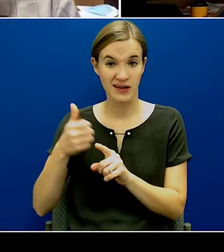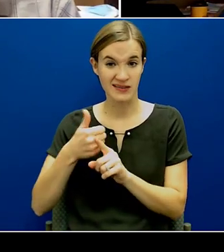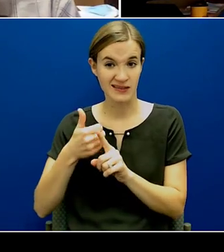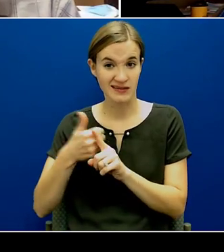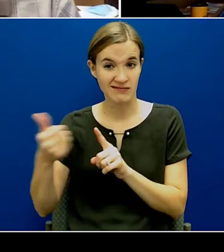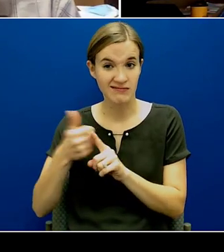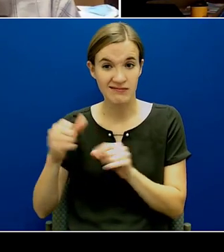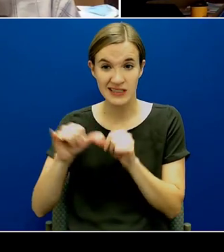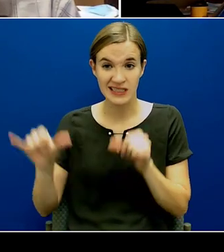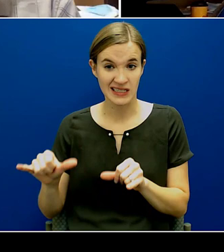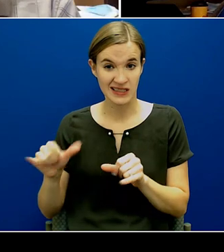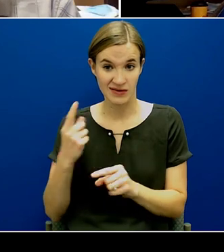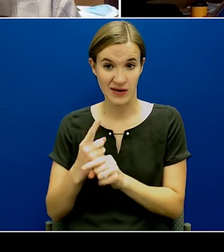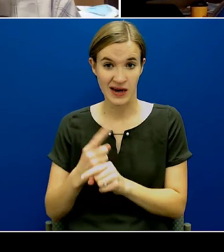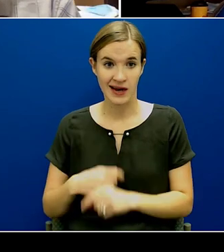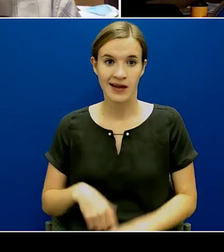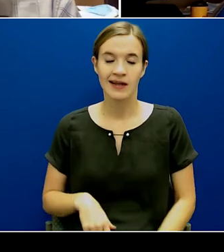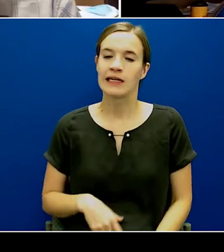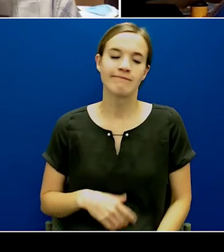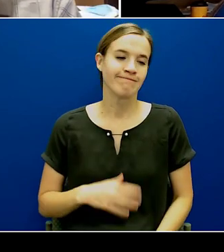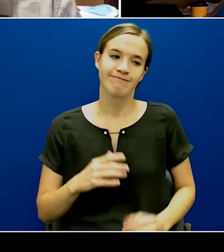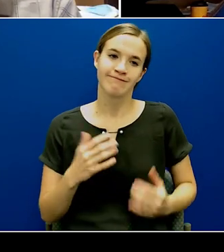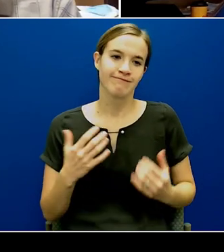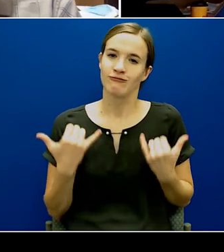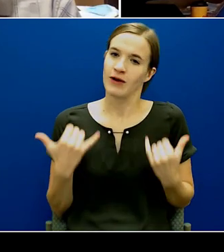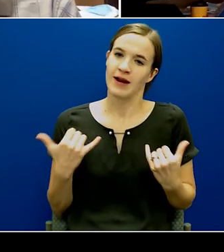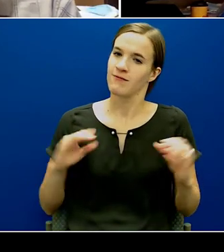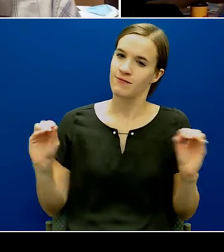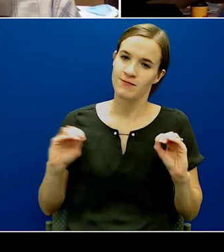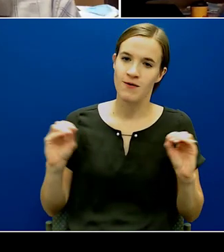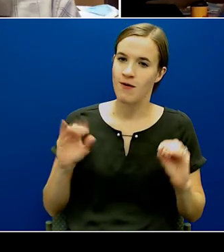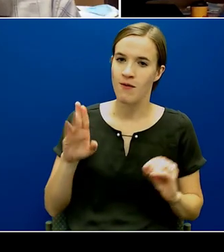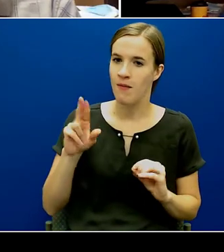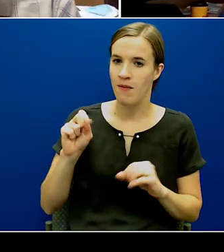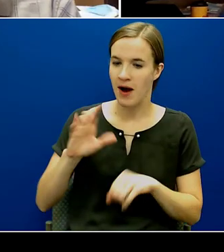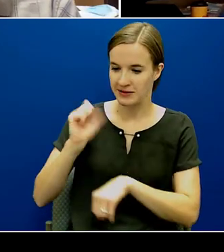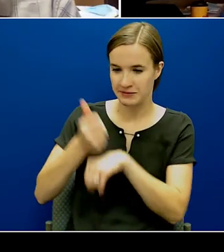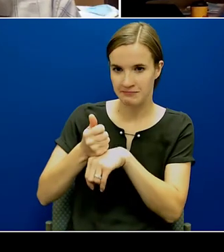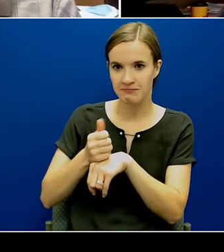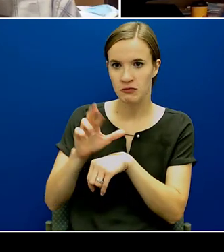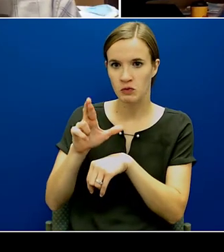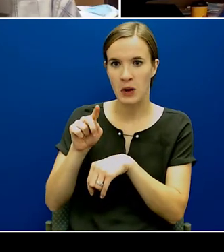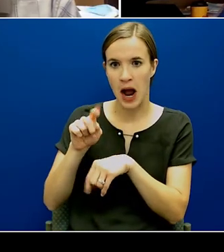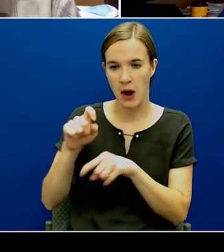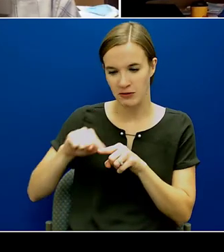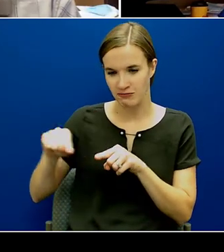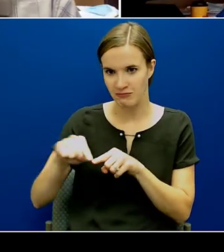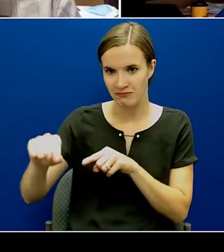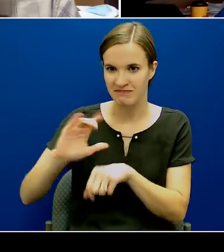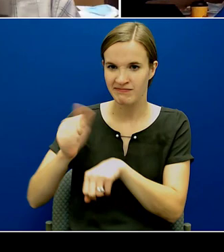disabilities, but we have a large population of people now who are not driving. So that's